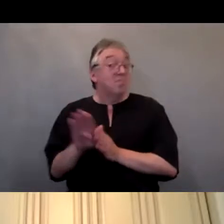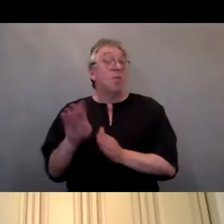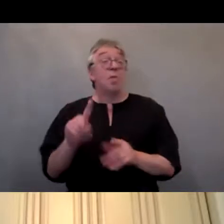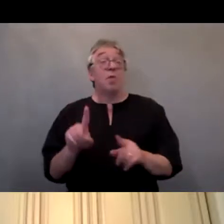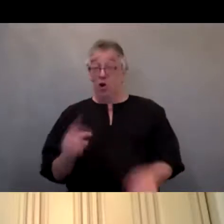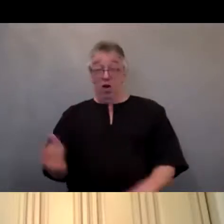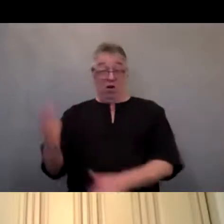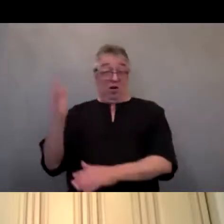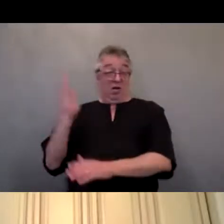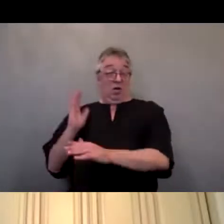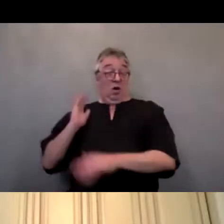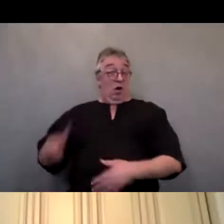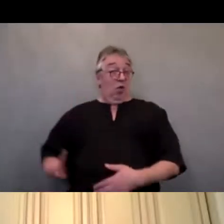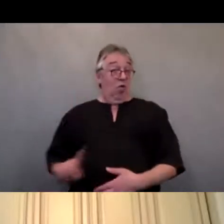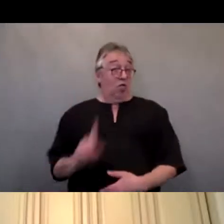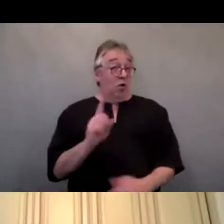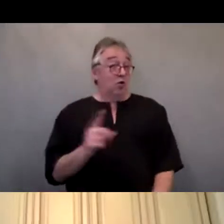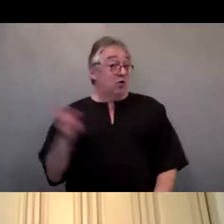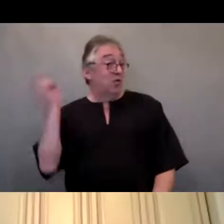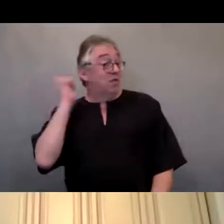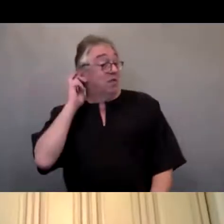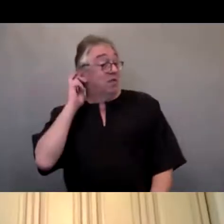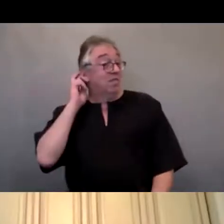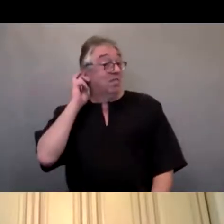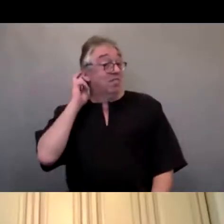getting better hearing. In fact, when I first